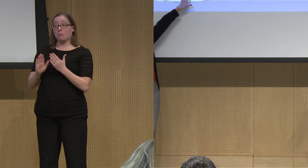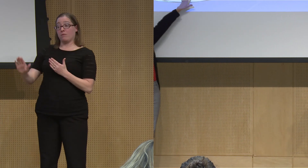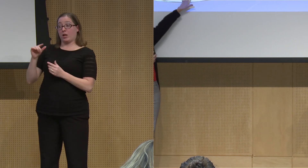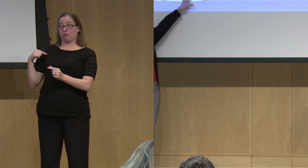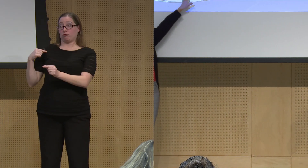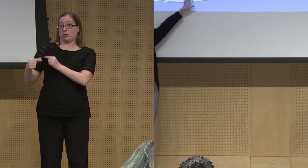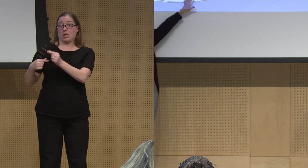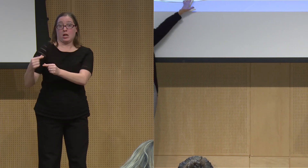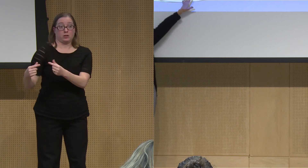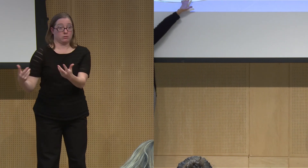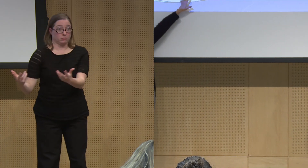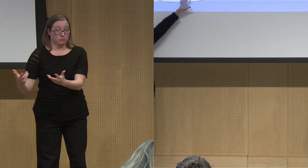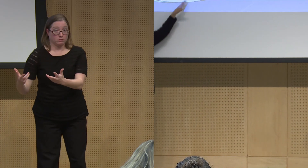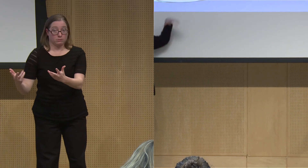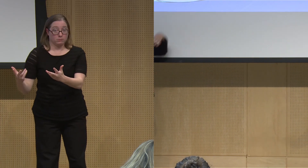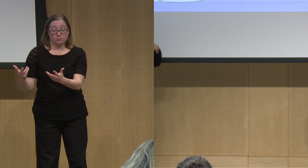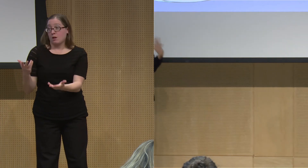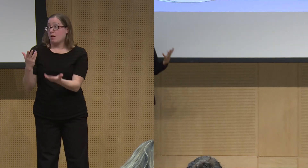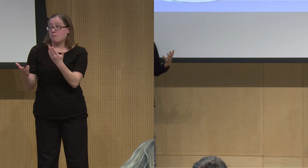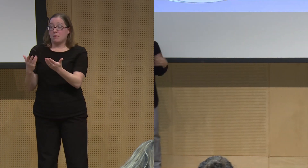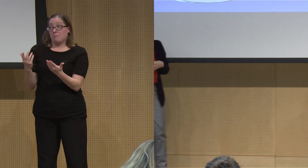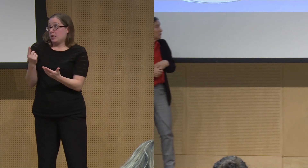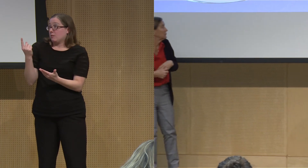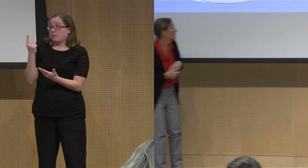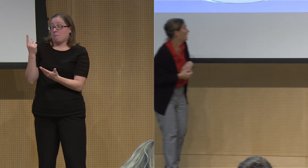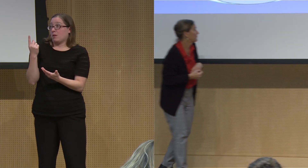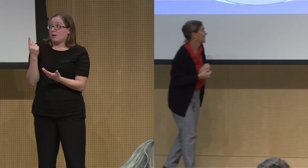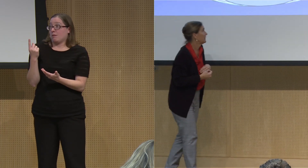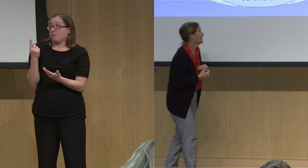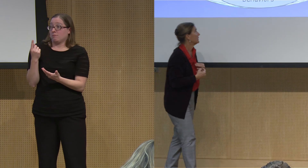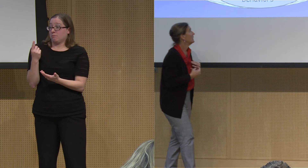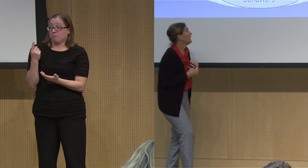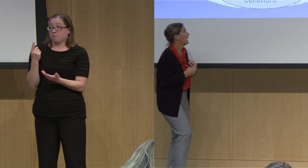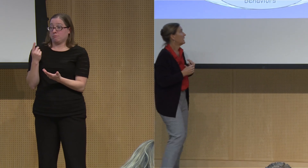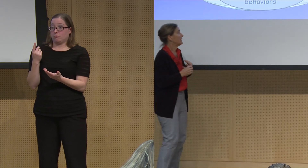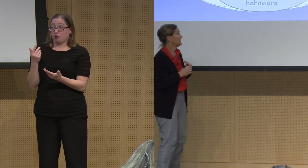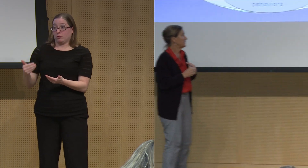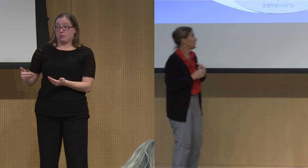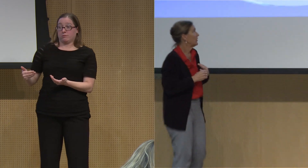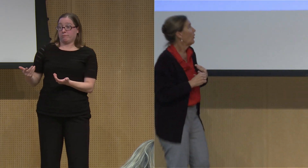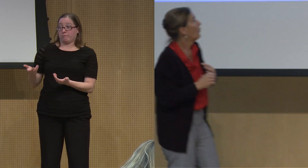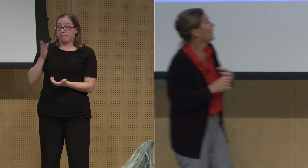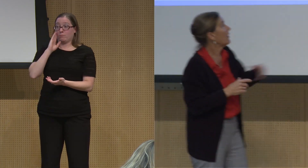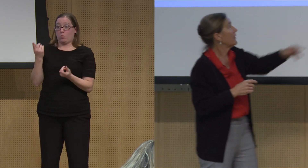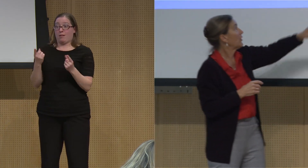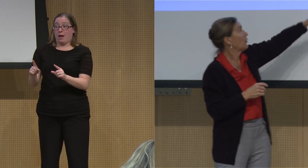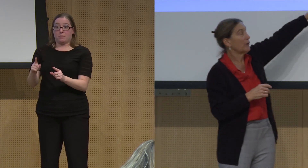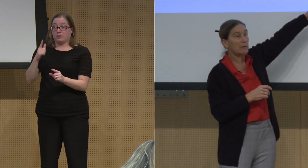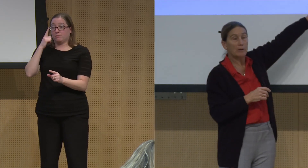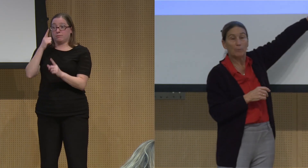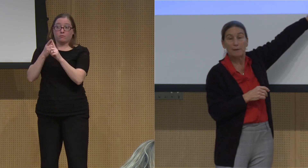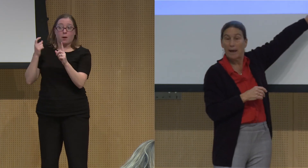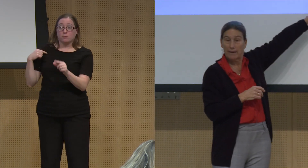OF THEIR GENETICS? YOU KNOW, ARE THEY PREDISPOSED TO A PARTICULAR CONDITION? WHAT ARE THEIR CURRENT, YOU KNOW, BEHAVIORS